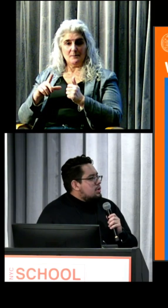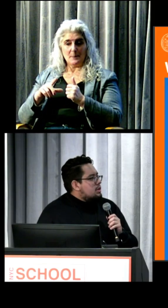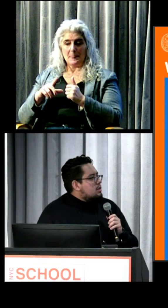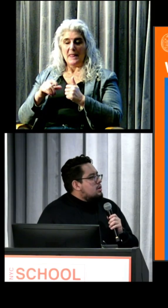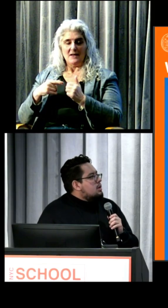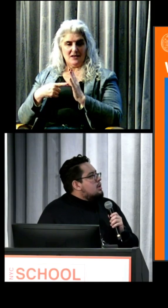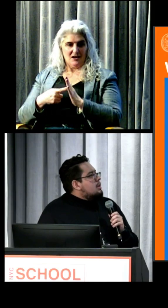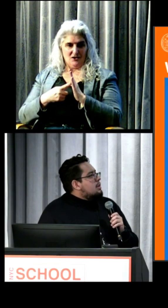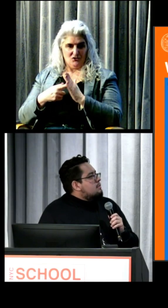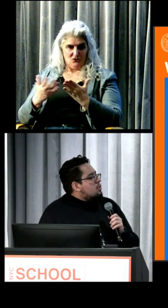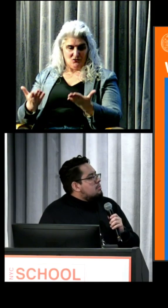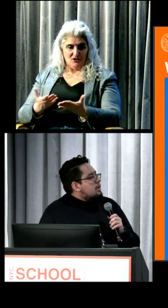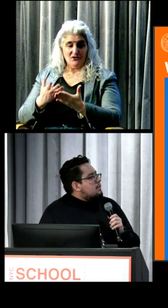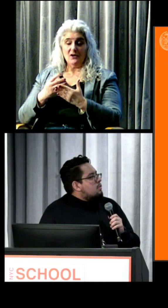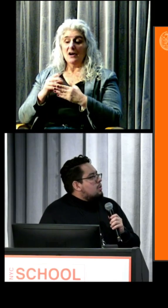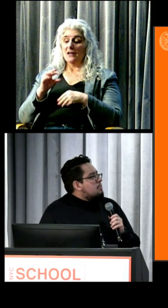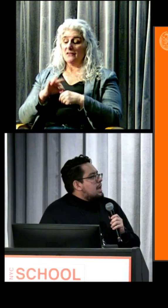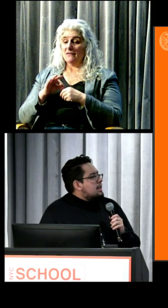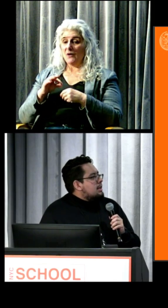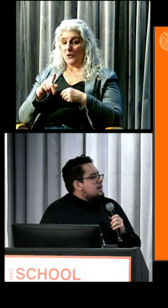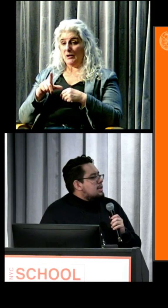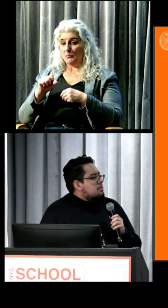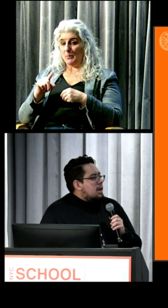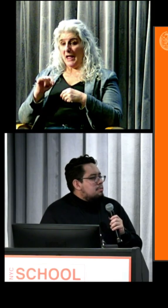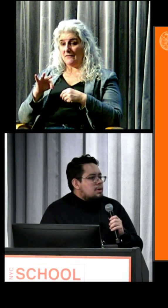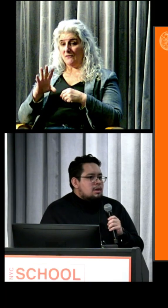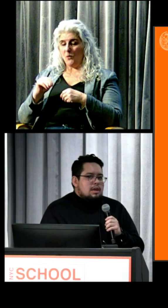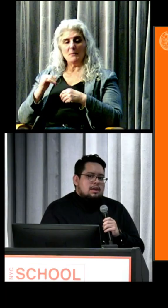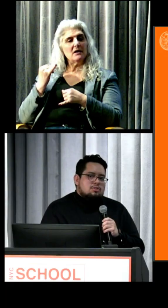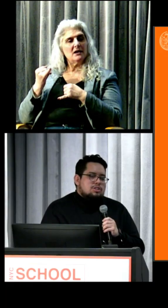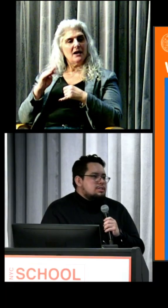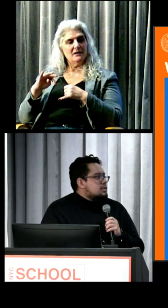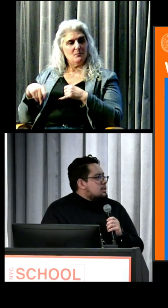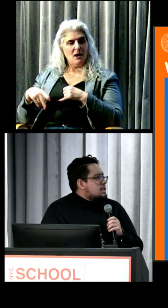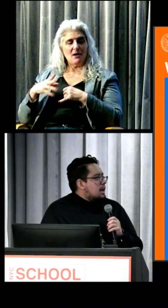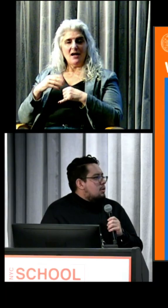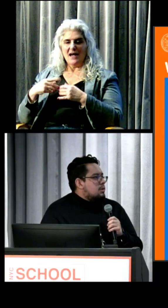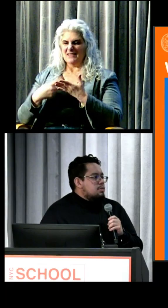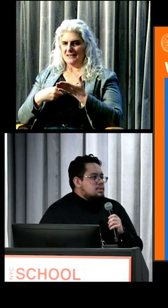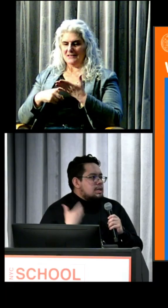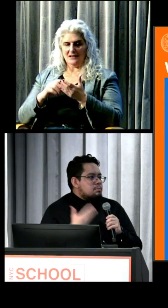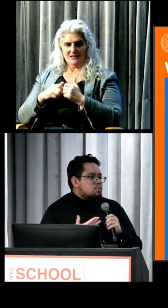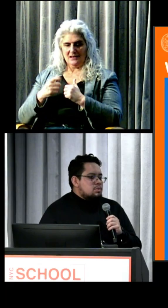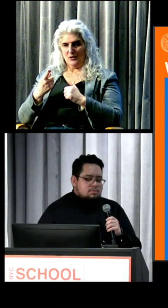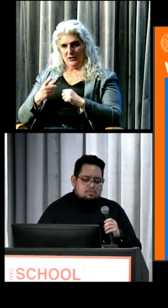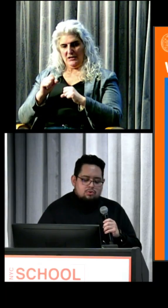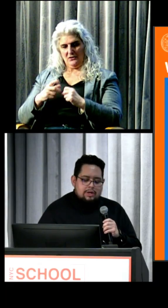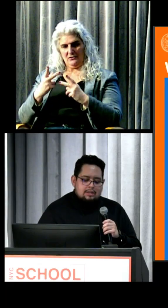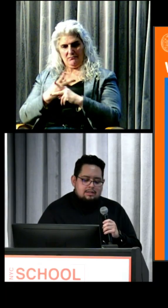more creatively, to foster curiosity, to think about their place in the city and the world around